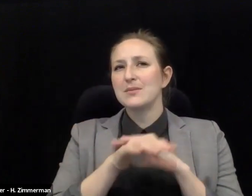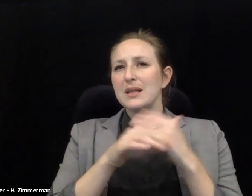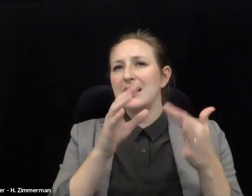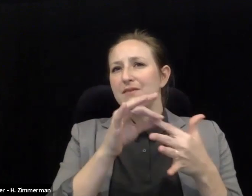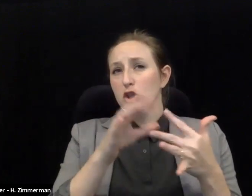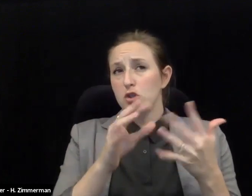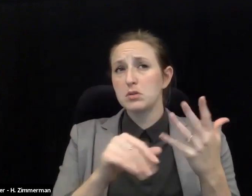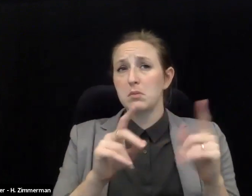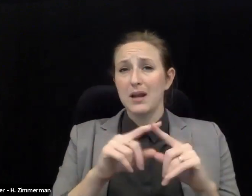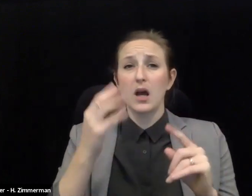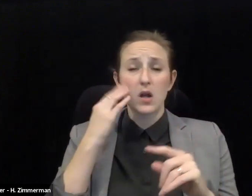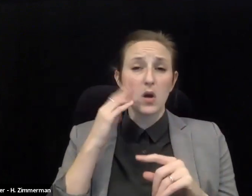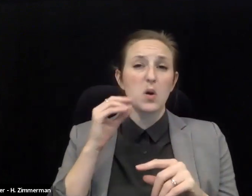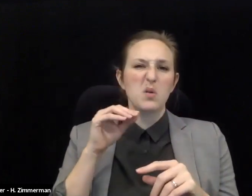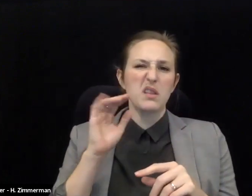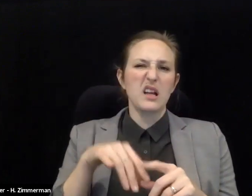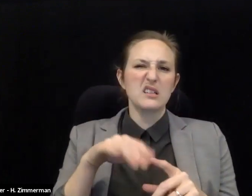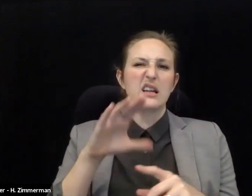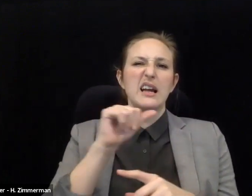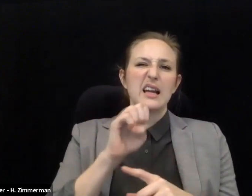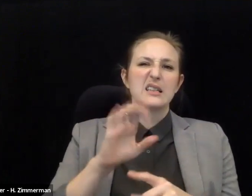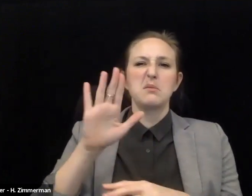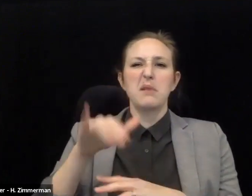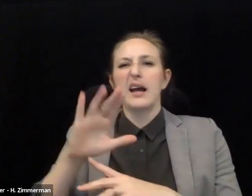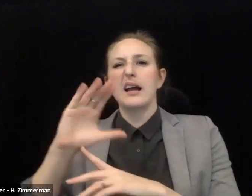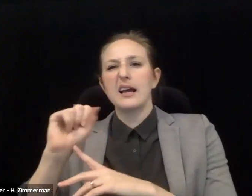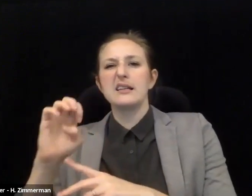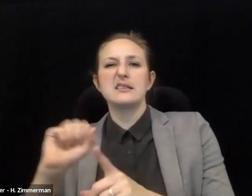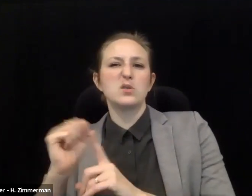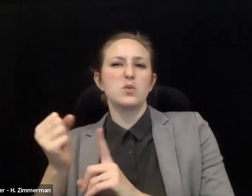know that like on a case by case situation we've done everything we can